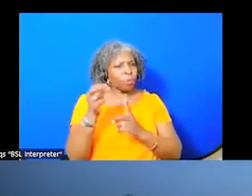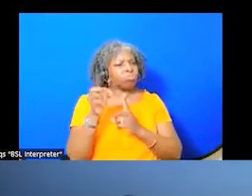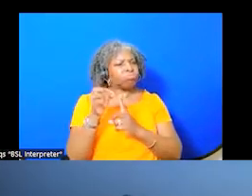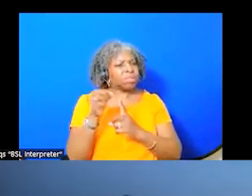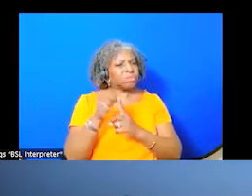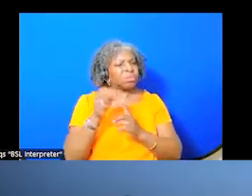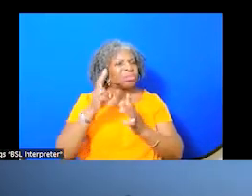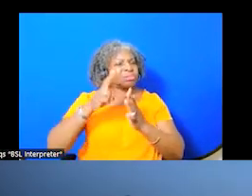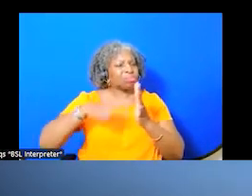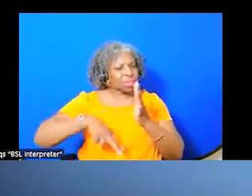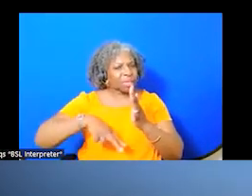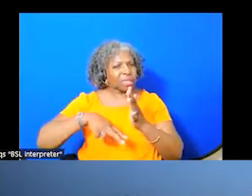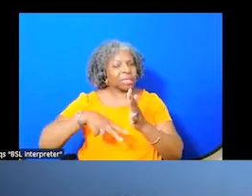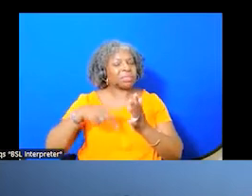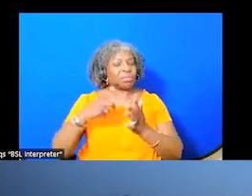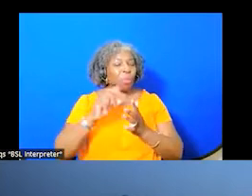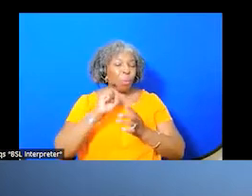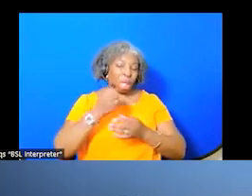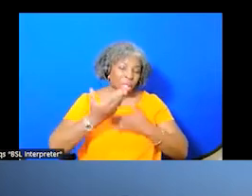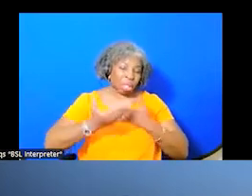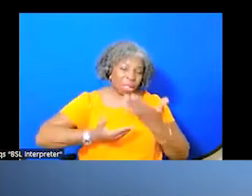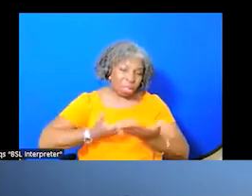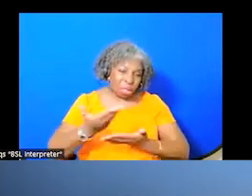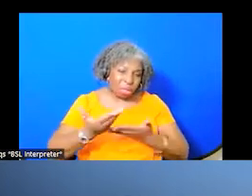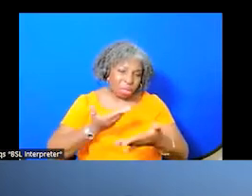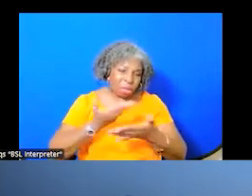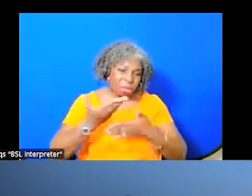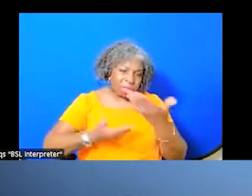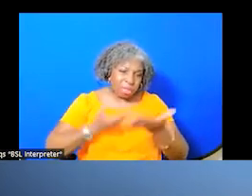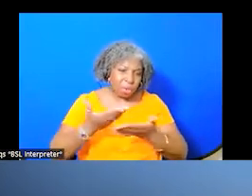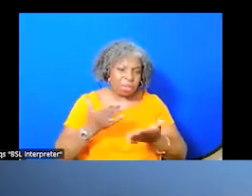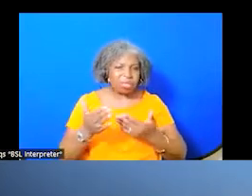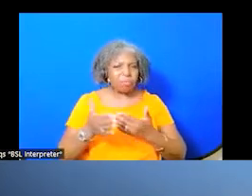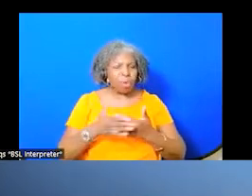discussion today around these three aspects of co-evolution processes,